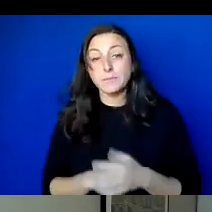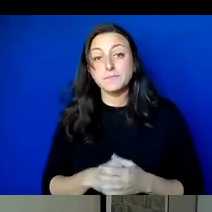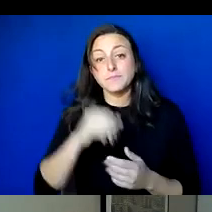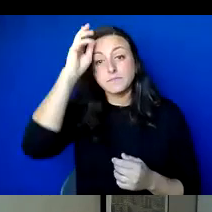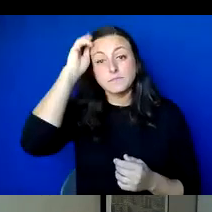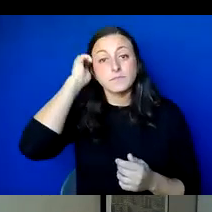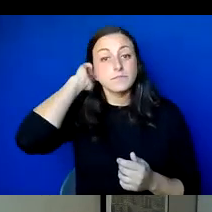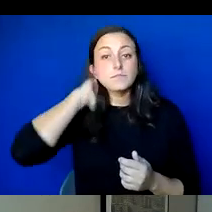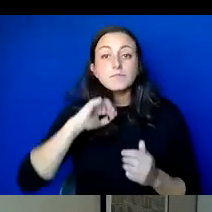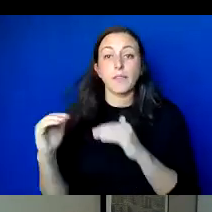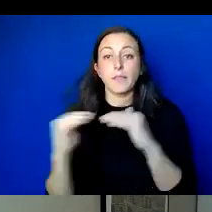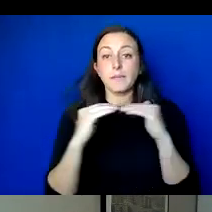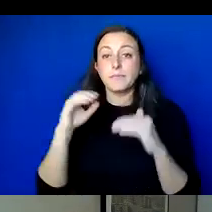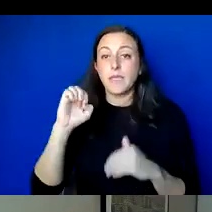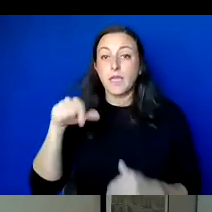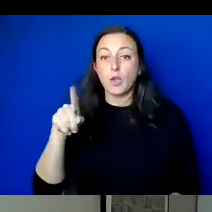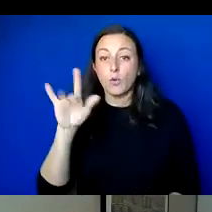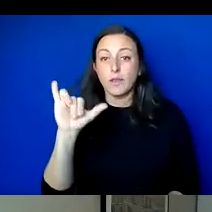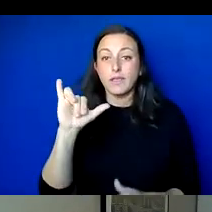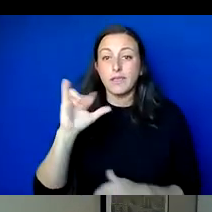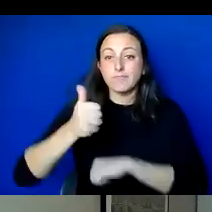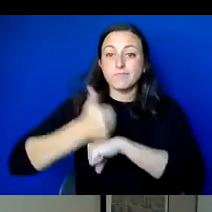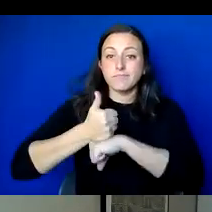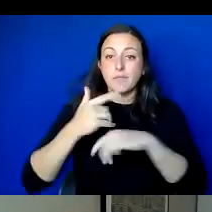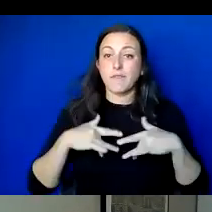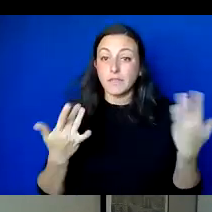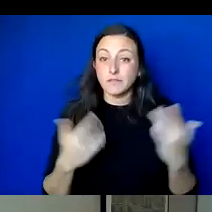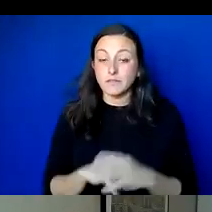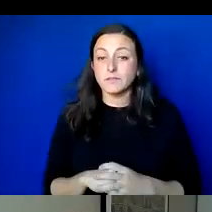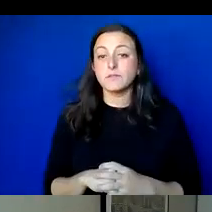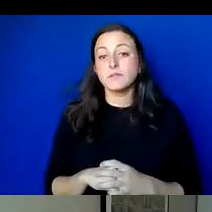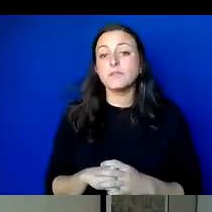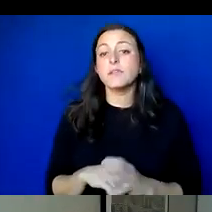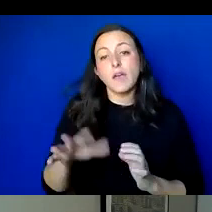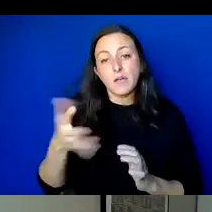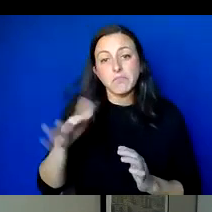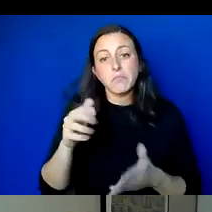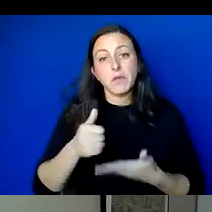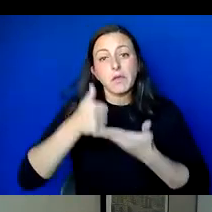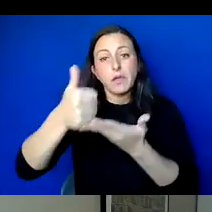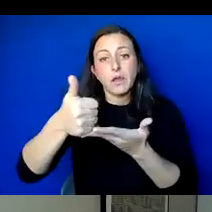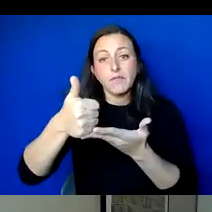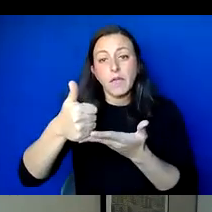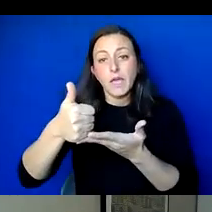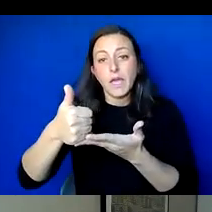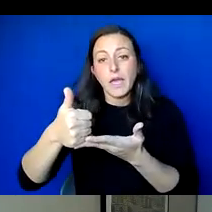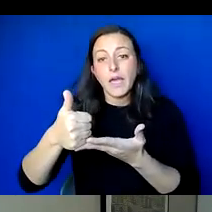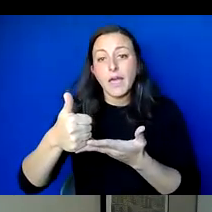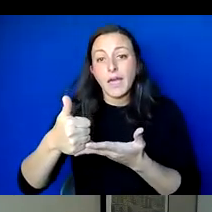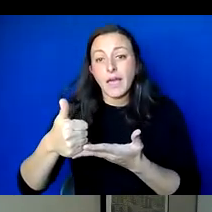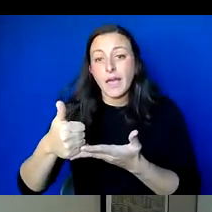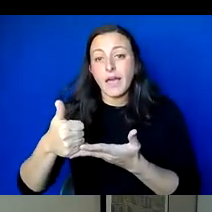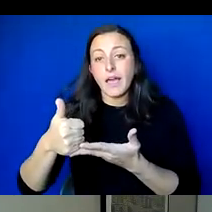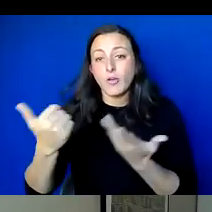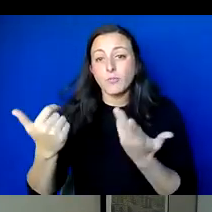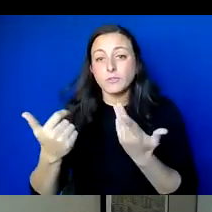vaccine pop-up events, which kind of helps fill up the remainder space, if you would. So that,